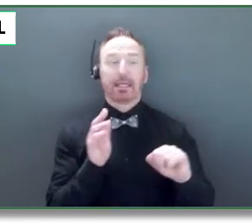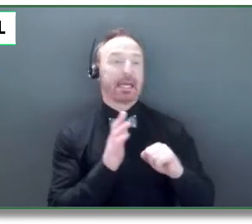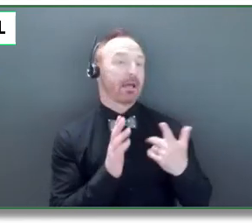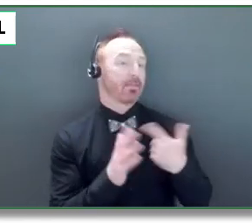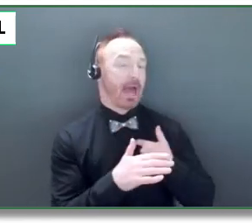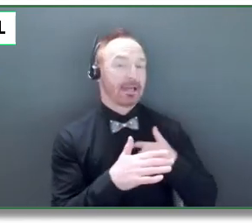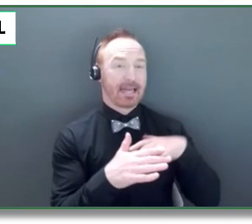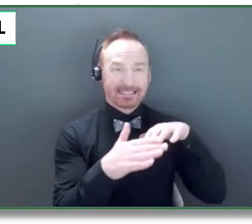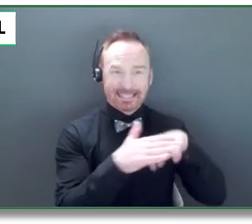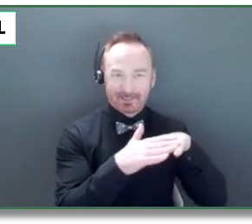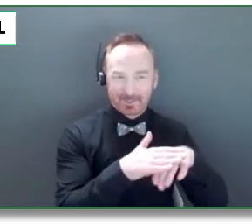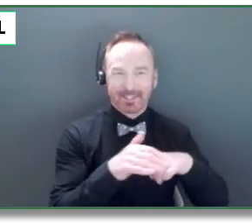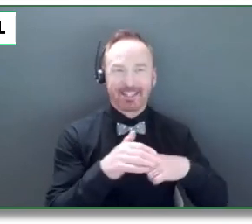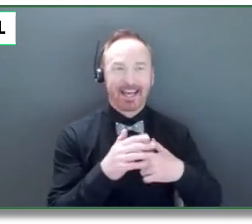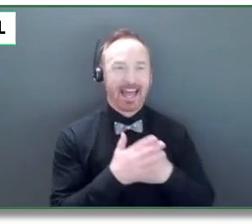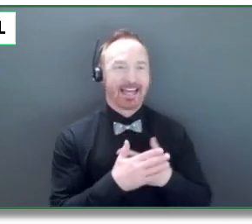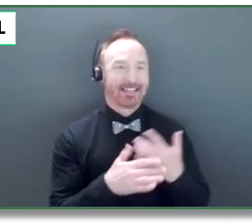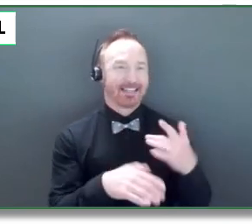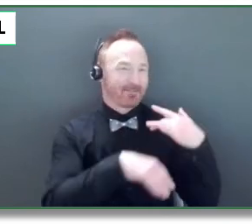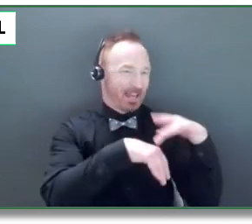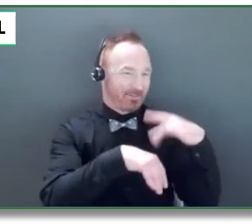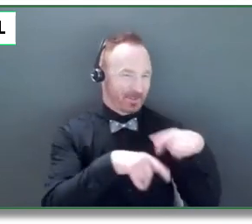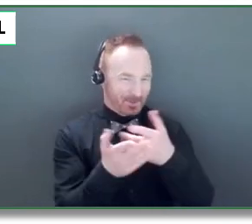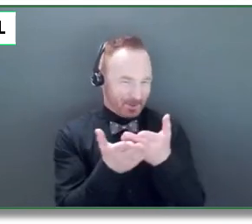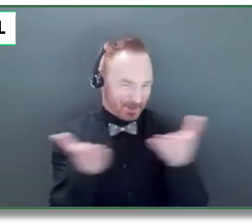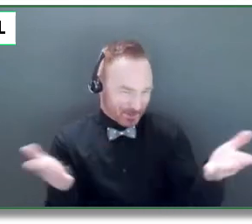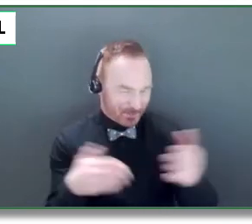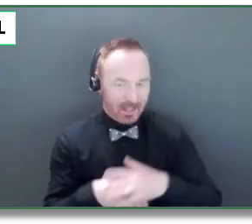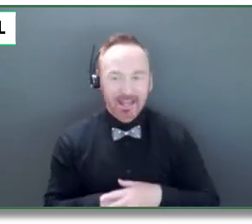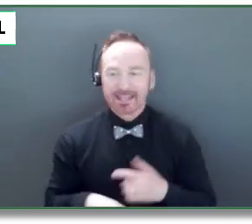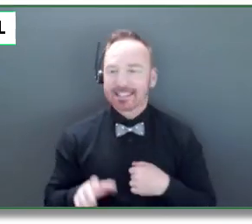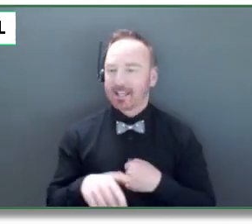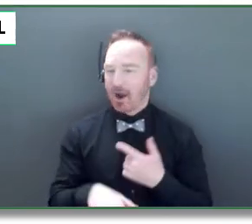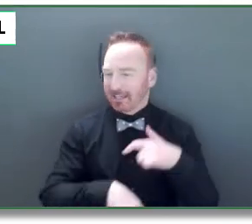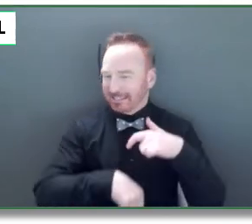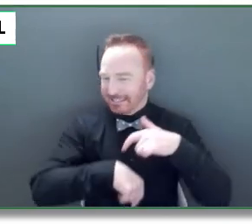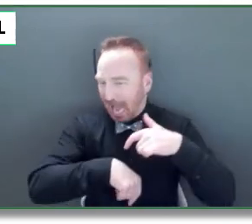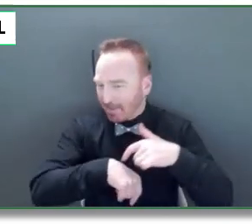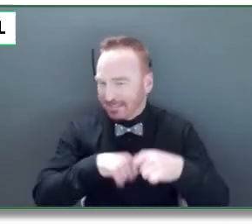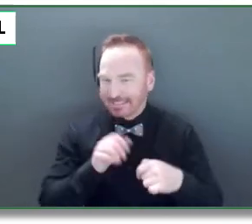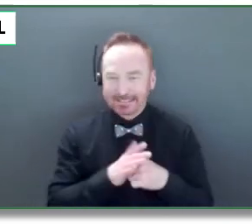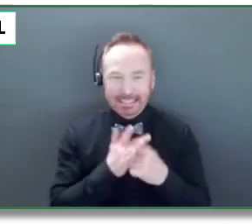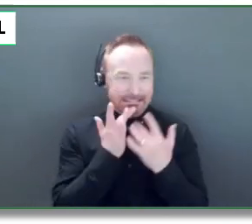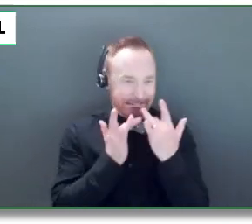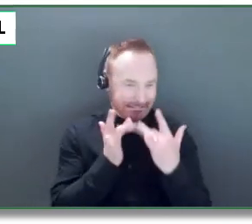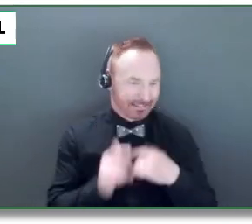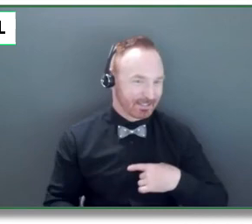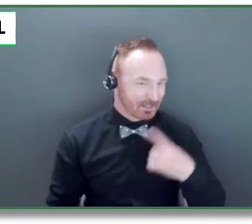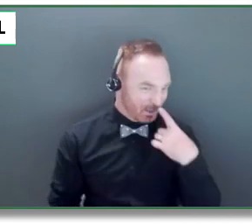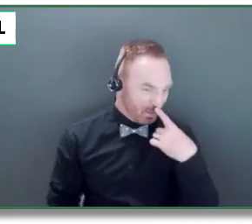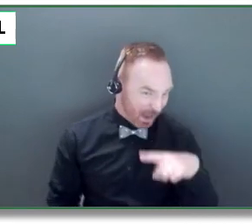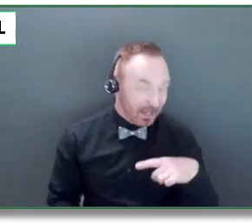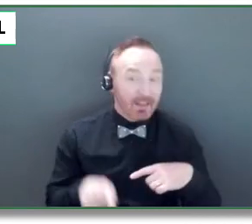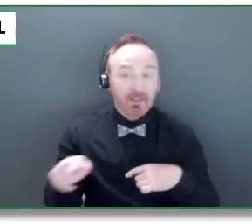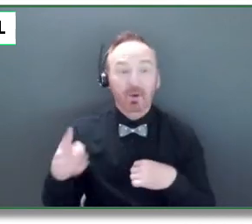time constraint that we have. So uh Isabelle if you're if you're open to it we can flip you all the rest of the questions and we can we can get them posted on